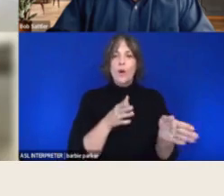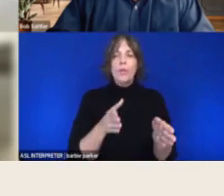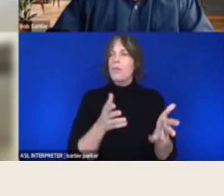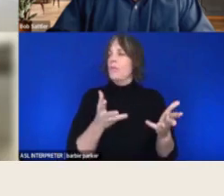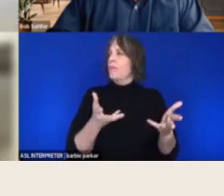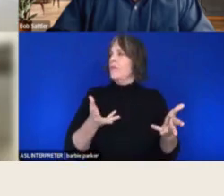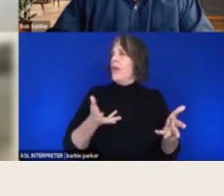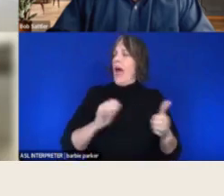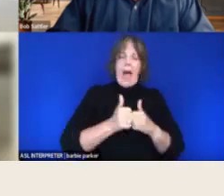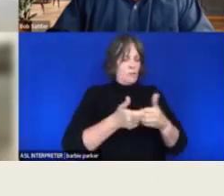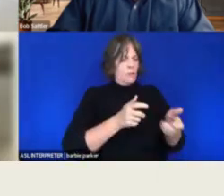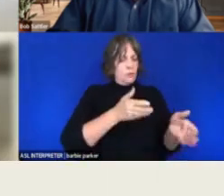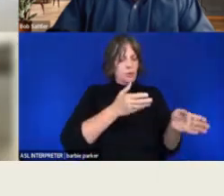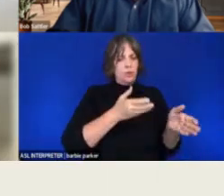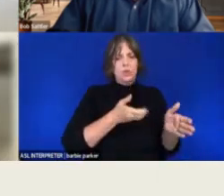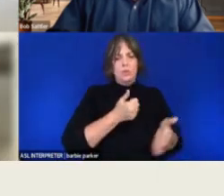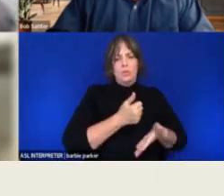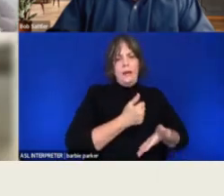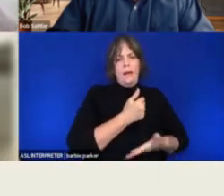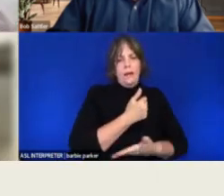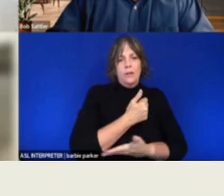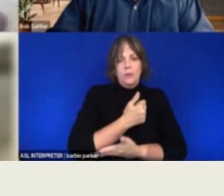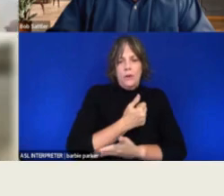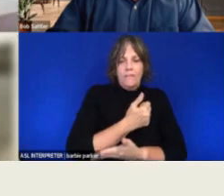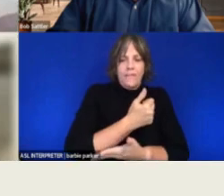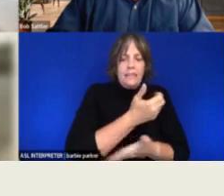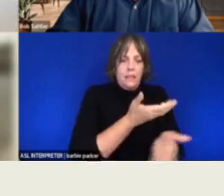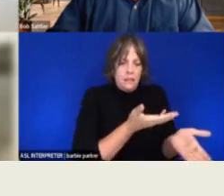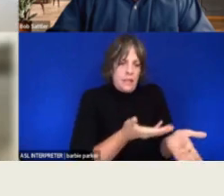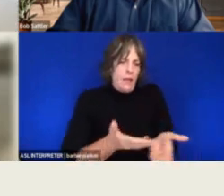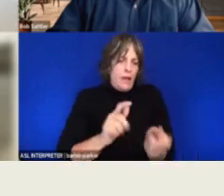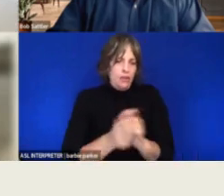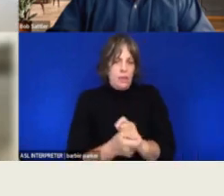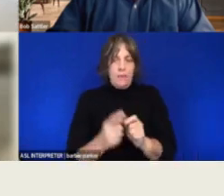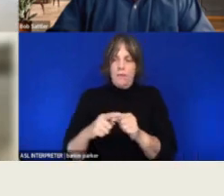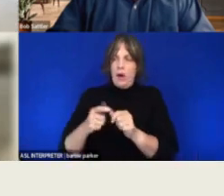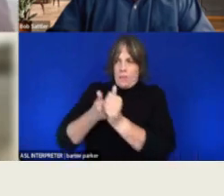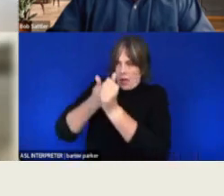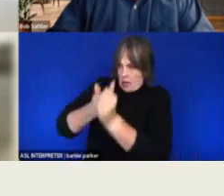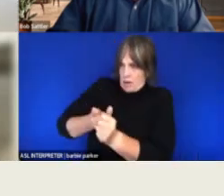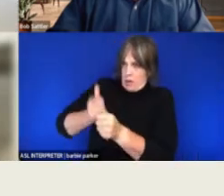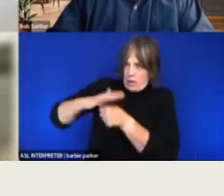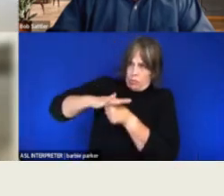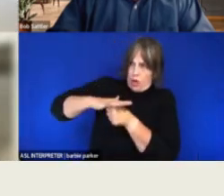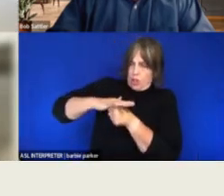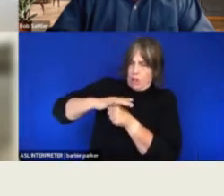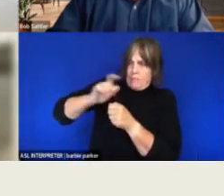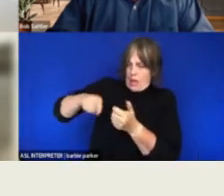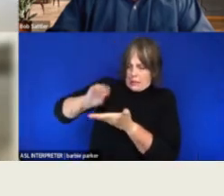shift from compliance pressure to that positive pressure that you talked about? I mean, I